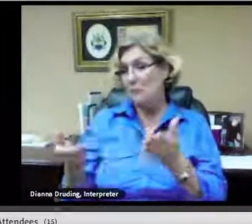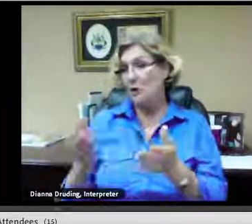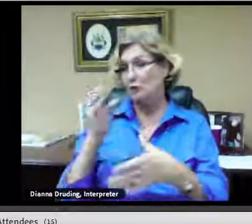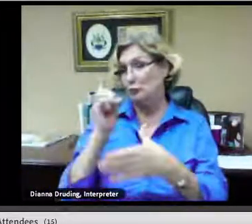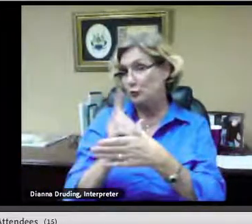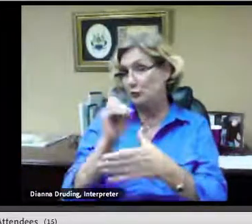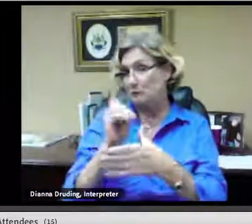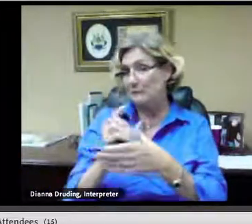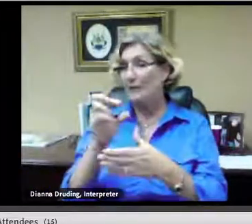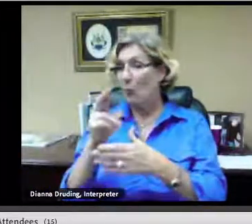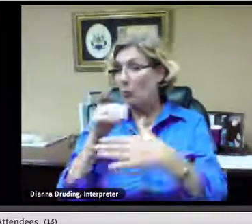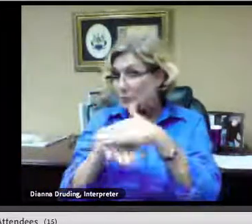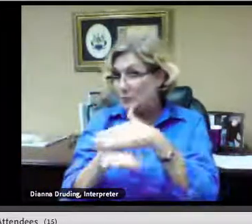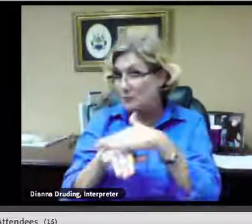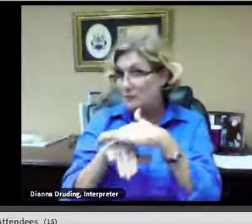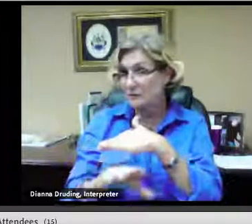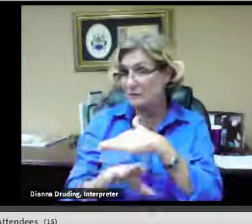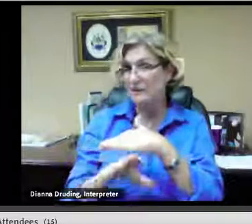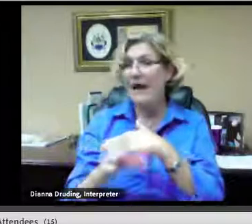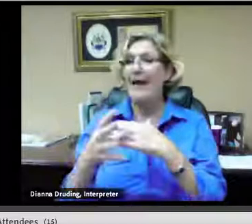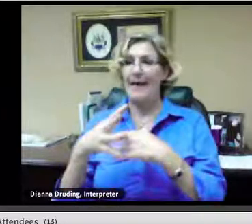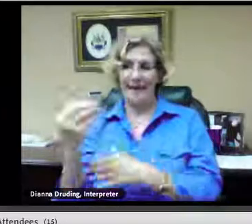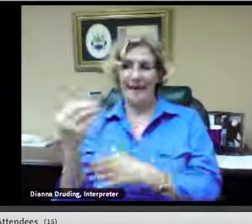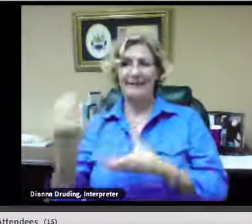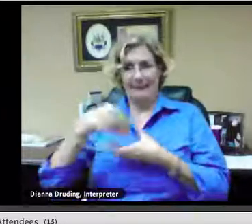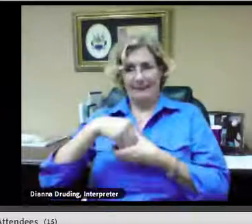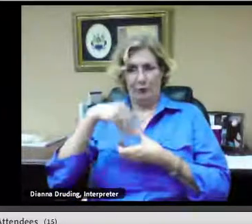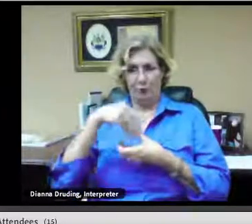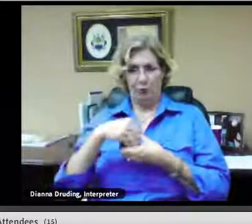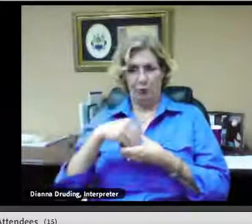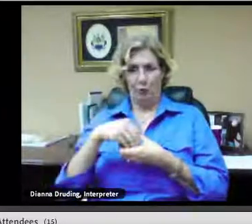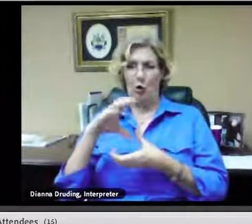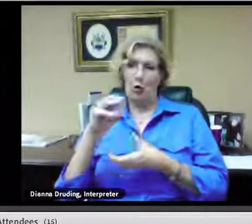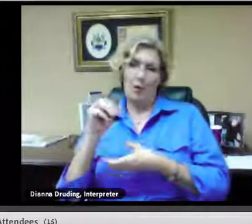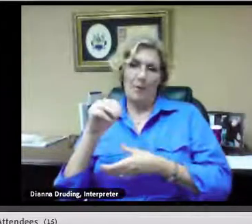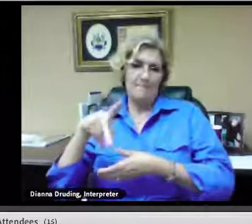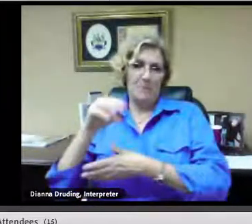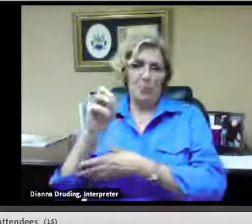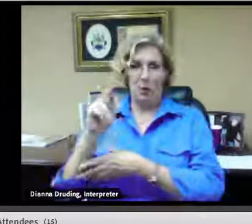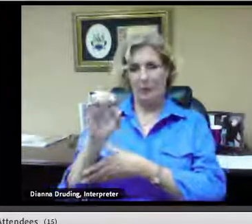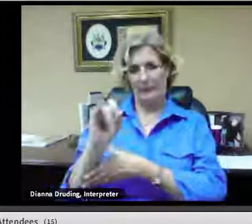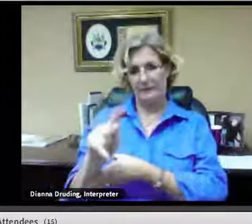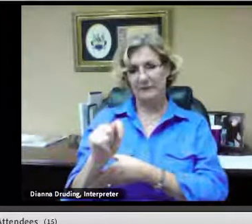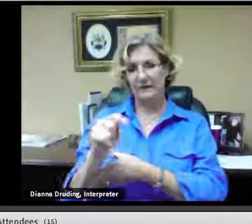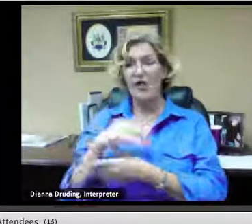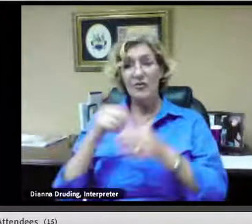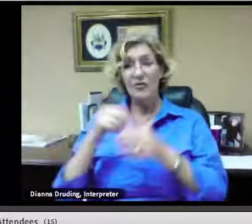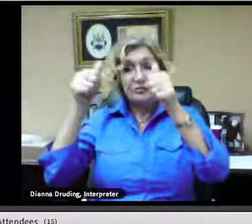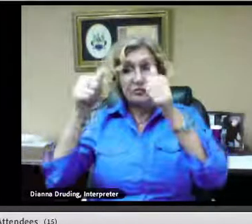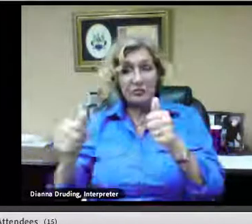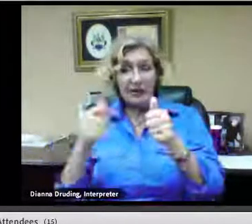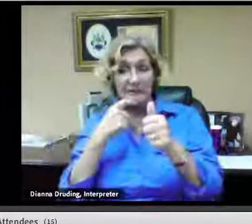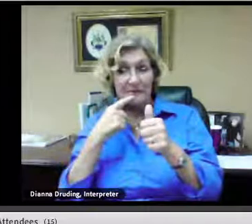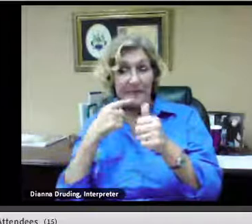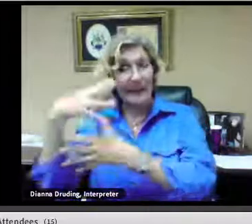and there's an internal component. Okay? So the sign is an external component, but some of the comments there was, "It feels different."